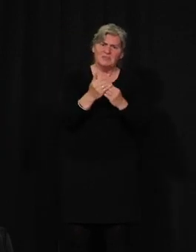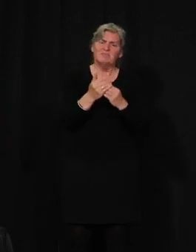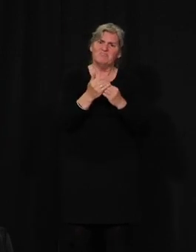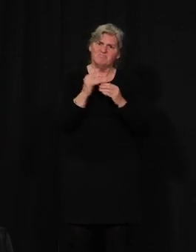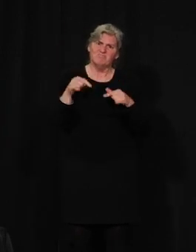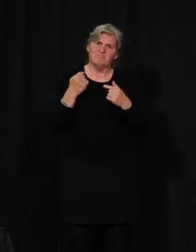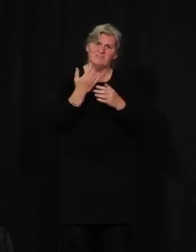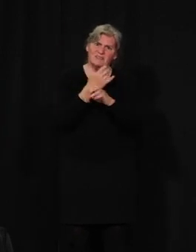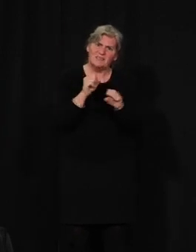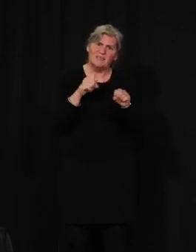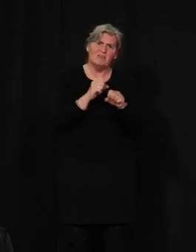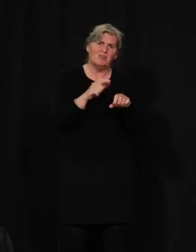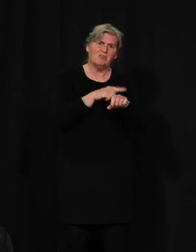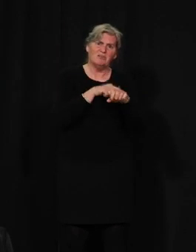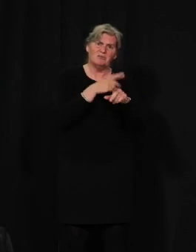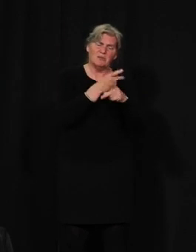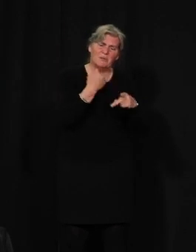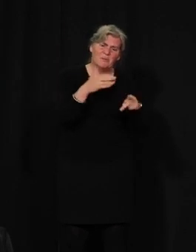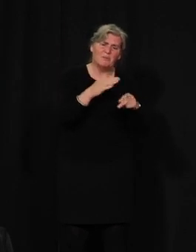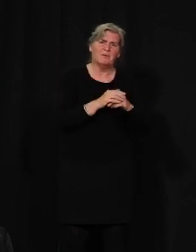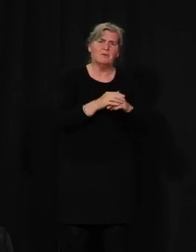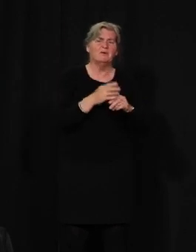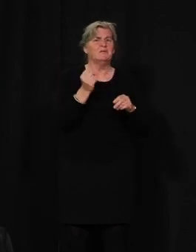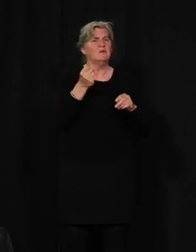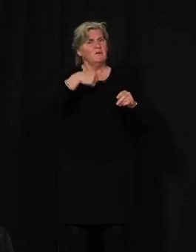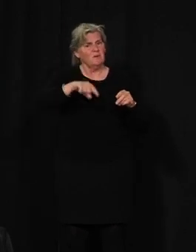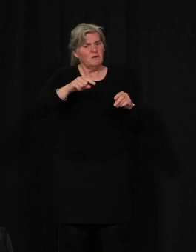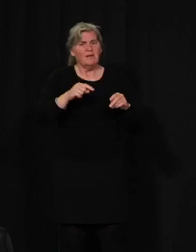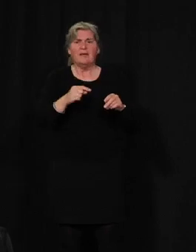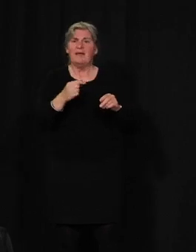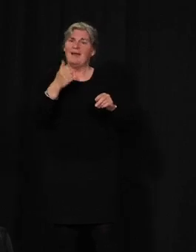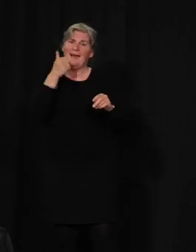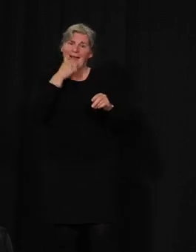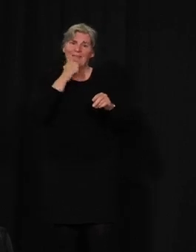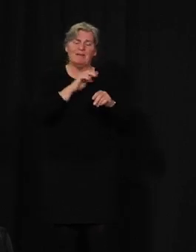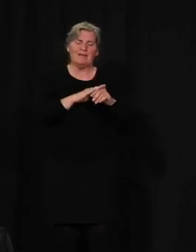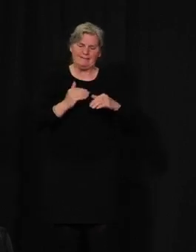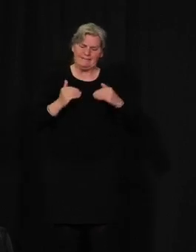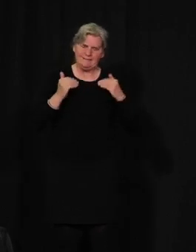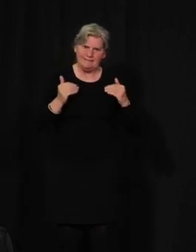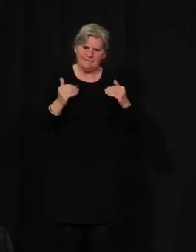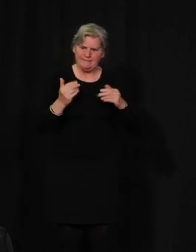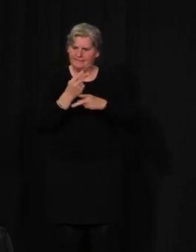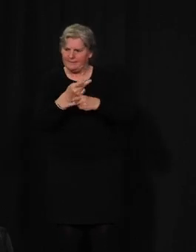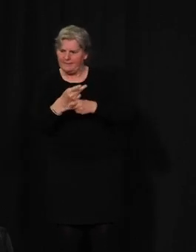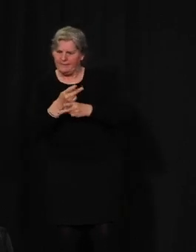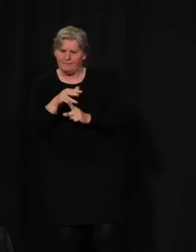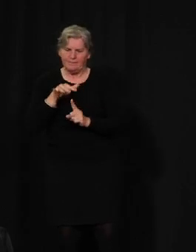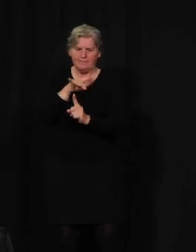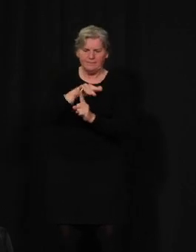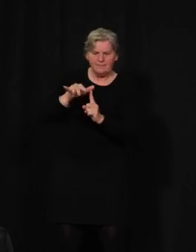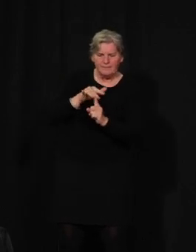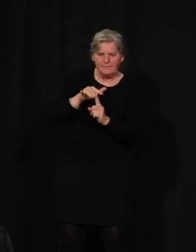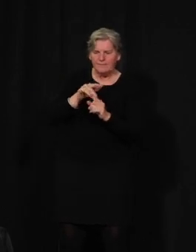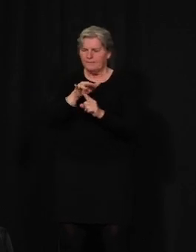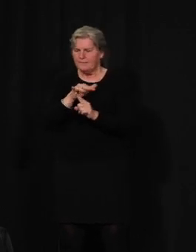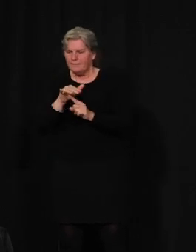forward, always ensuring that ay step we take is in the best interests of the public and does not affect their safety.